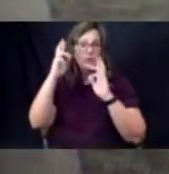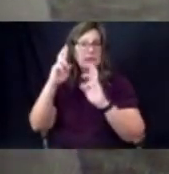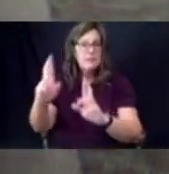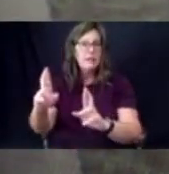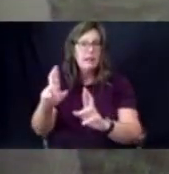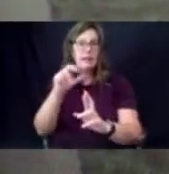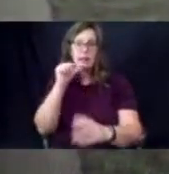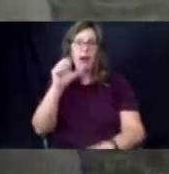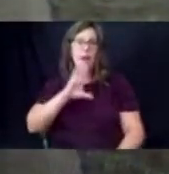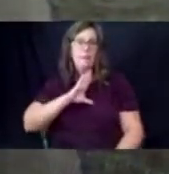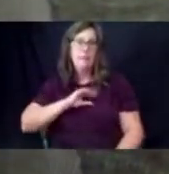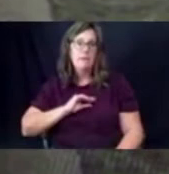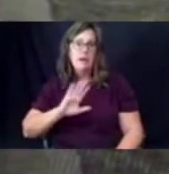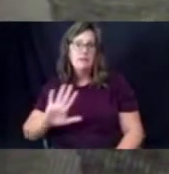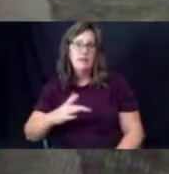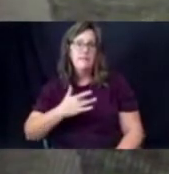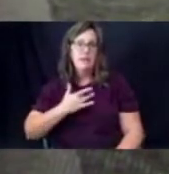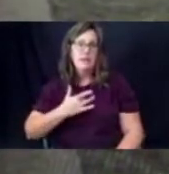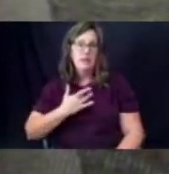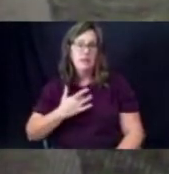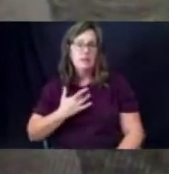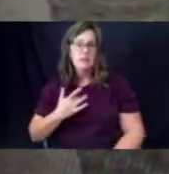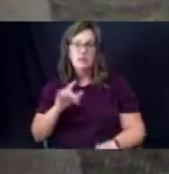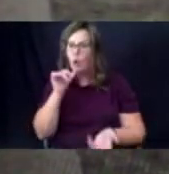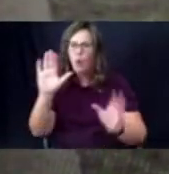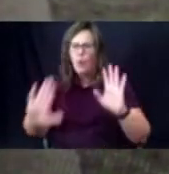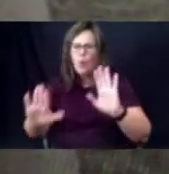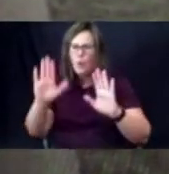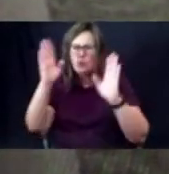of like oh you shouldn't be worried or oh this or oh that and i think the other thing i have